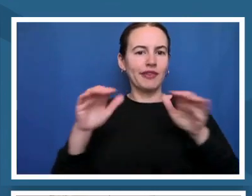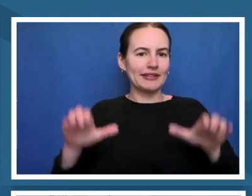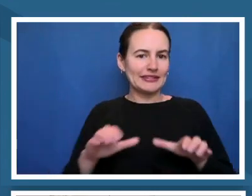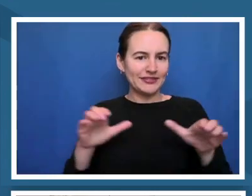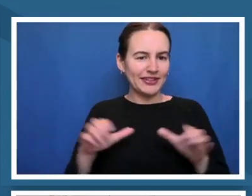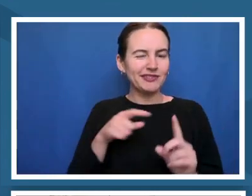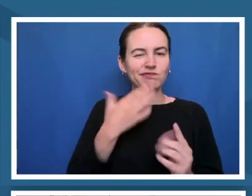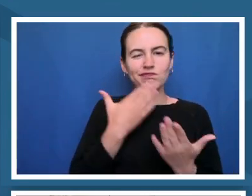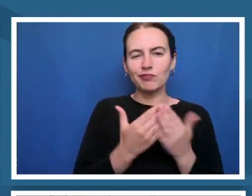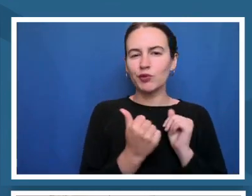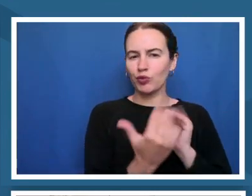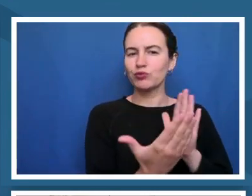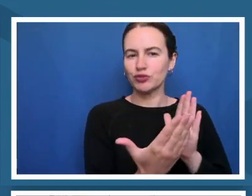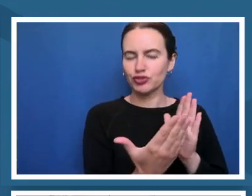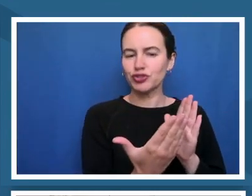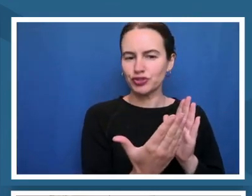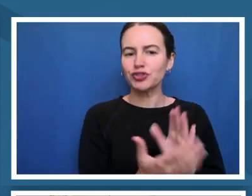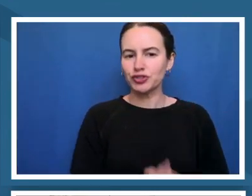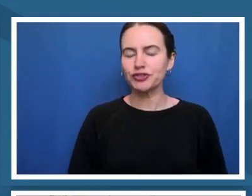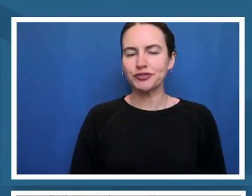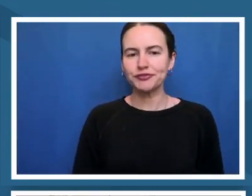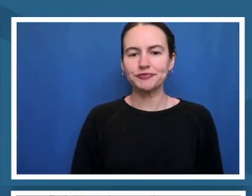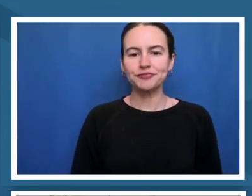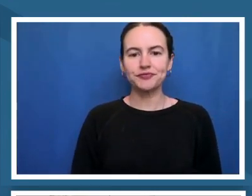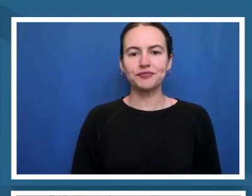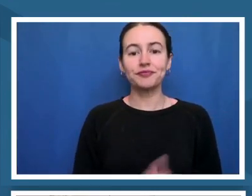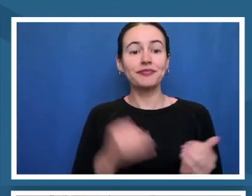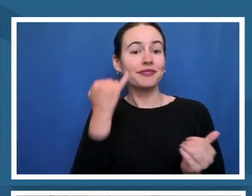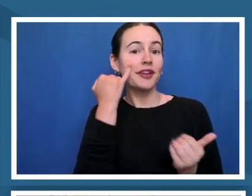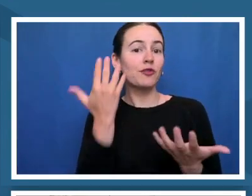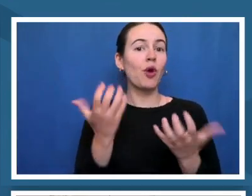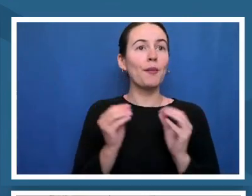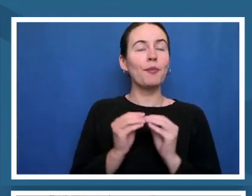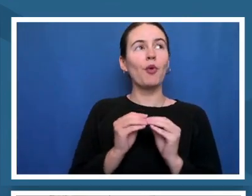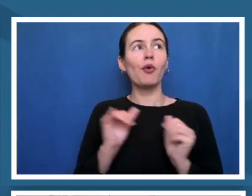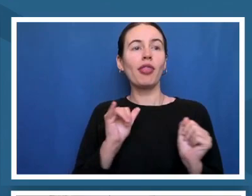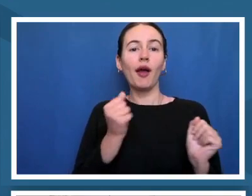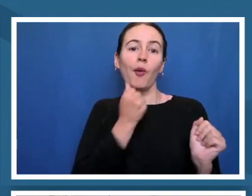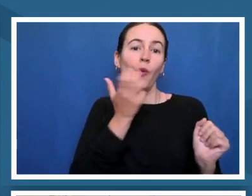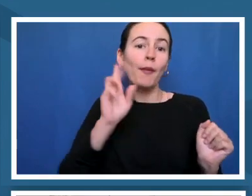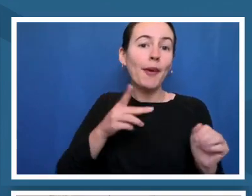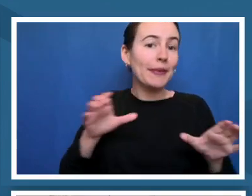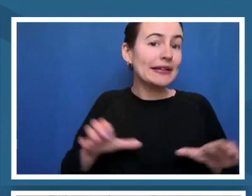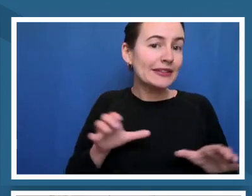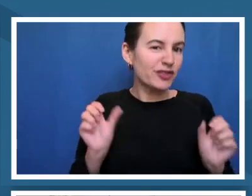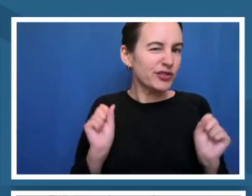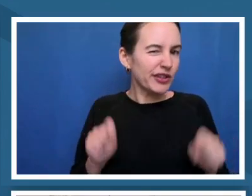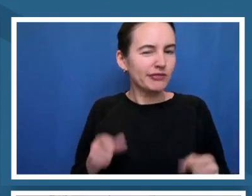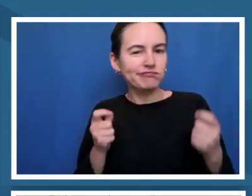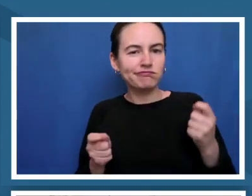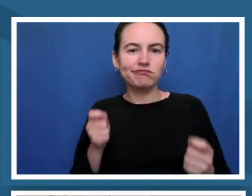wanted to use this in a different capacity maybe a warm-up something like